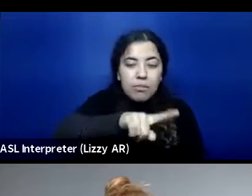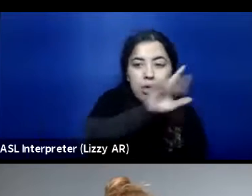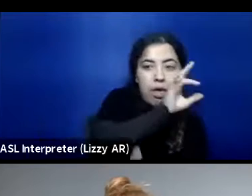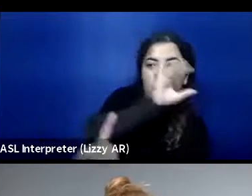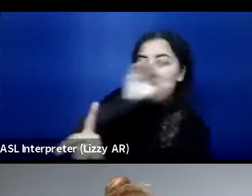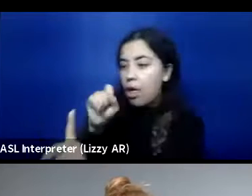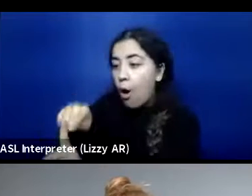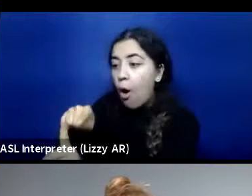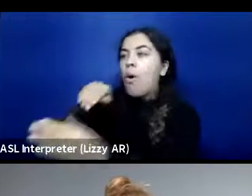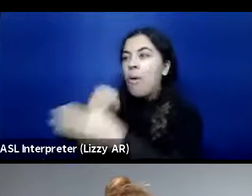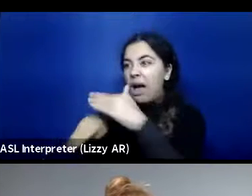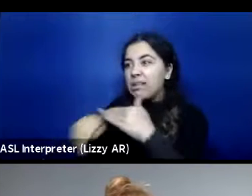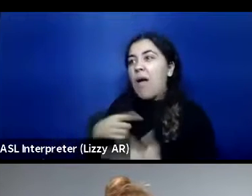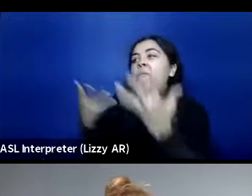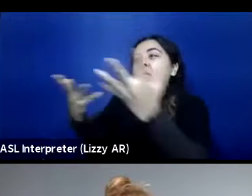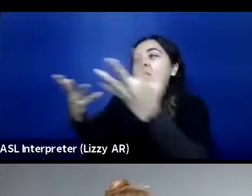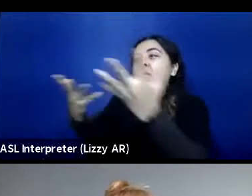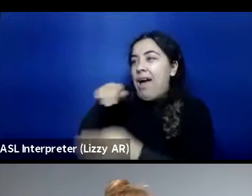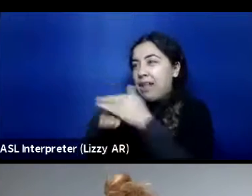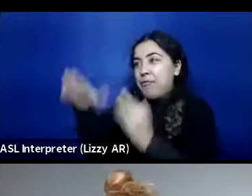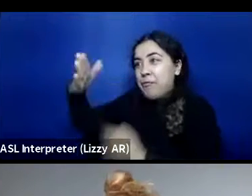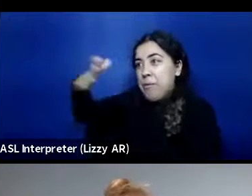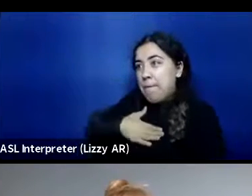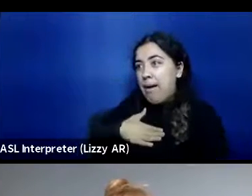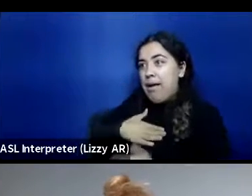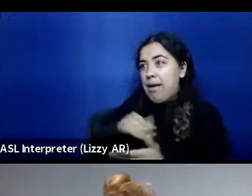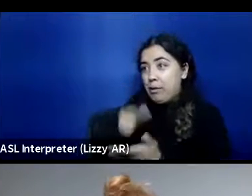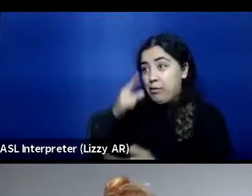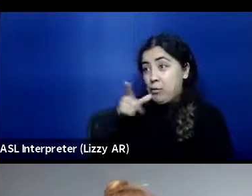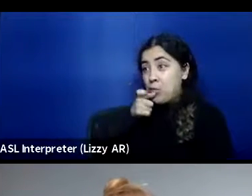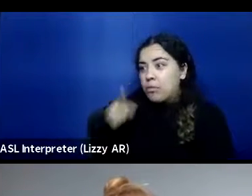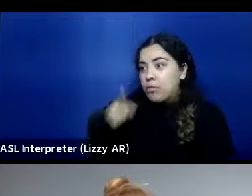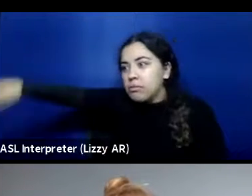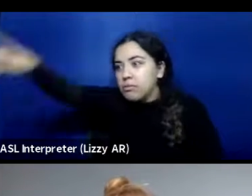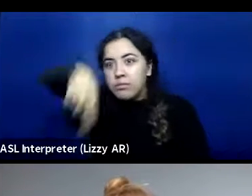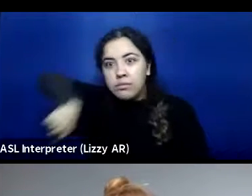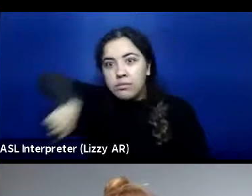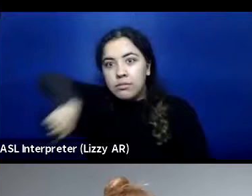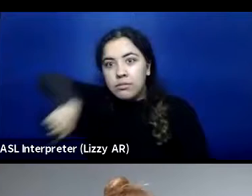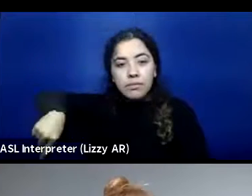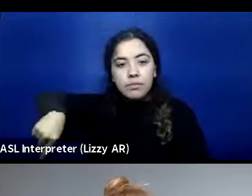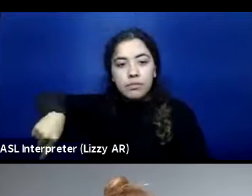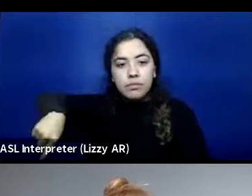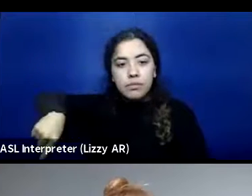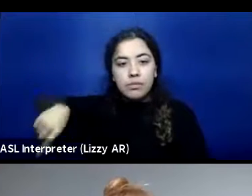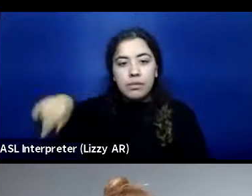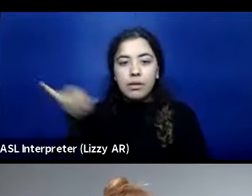And it's organizations like G3ict and conferences like this,